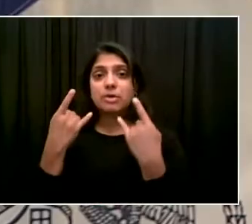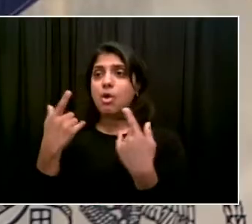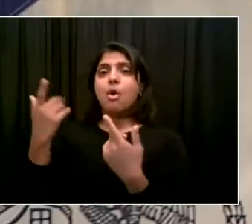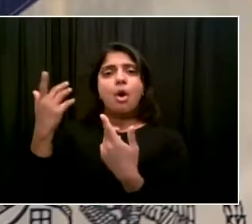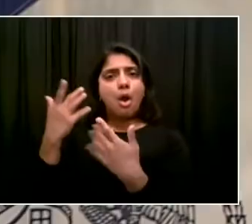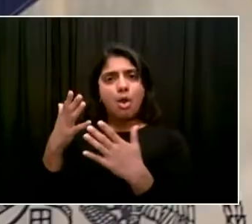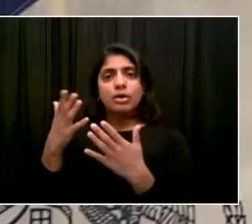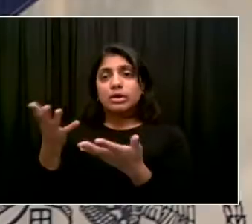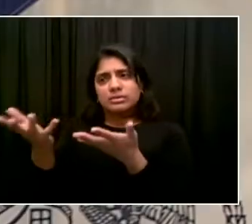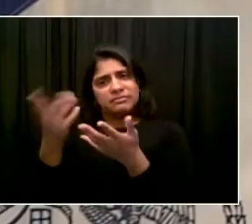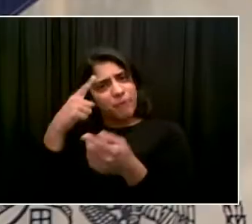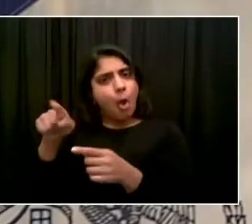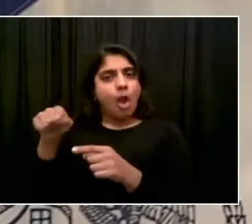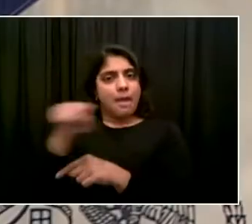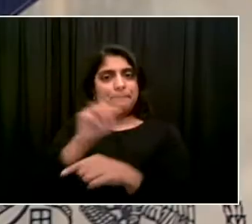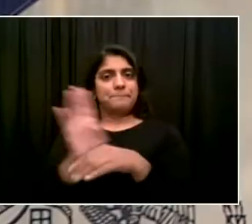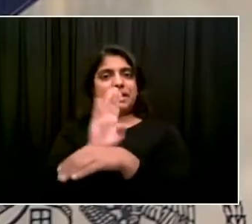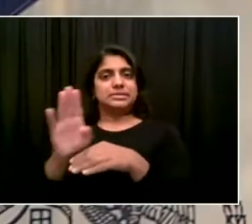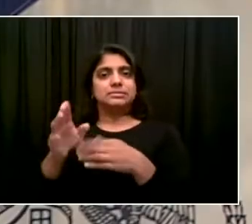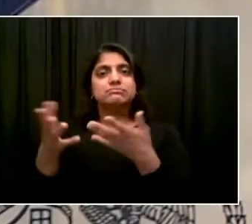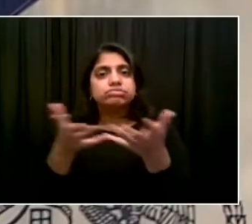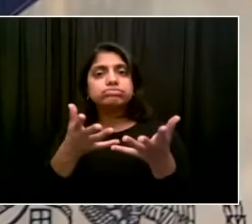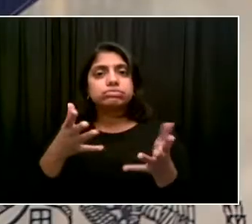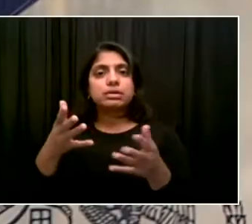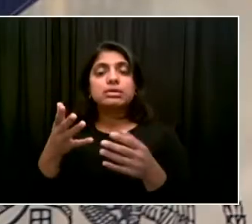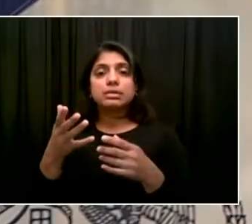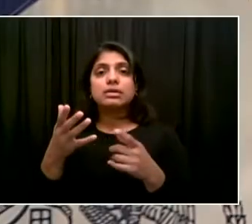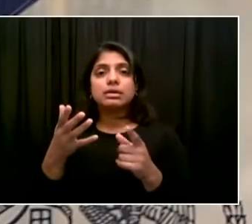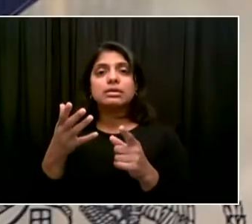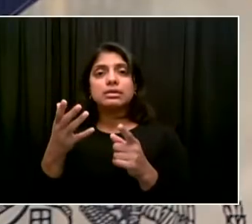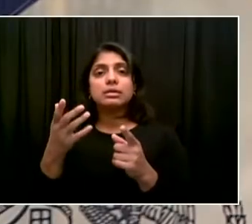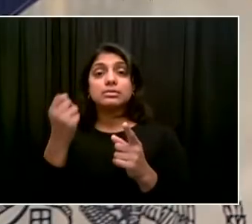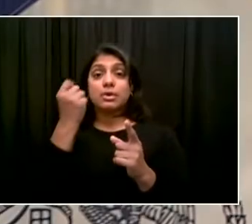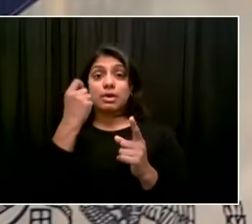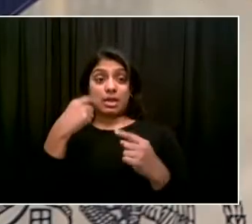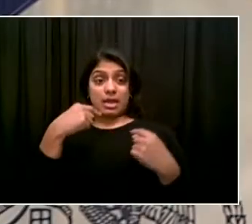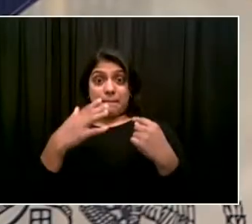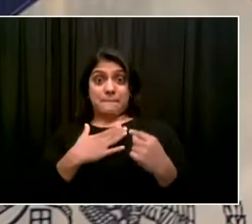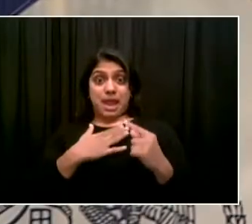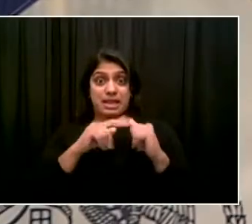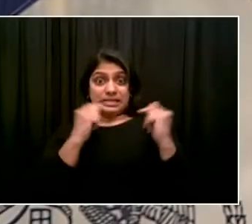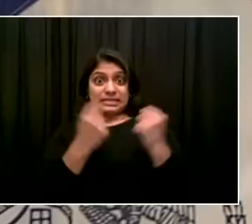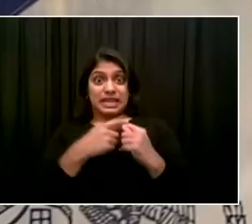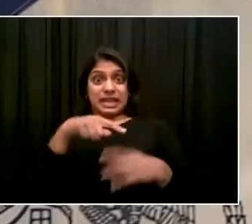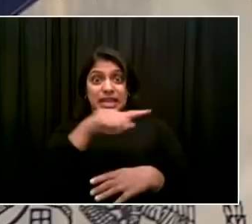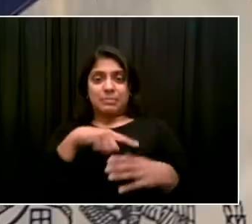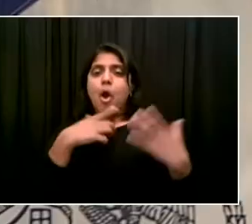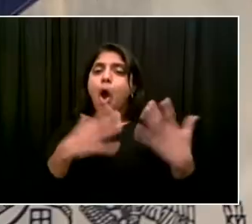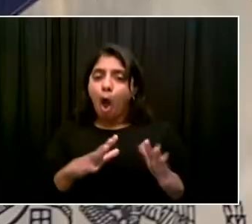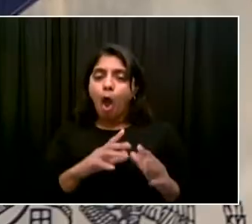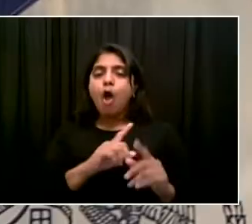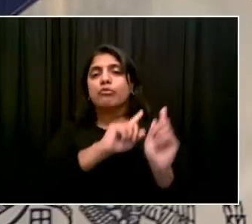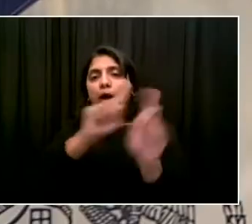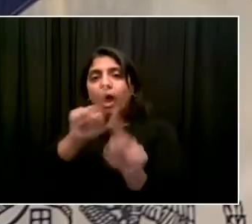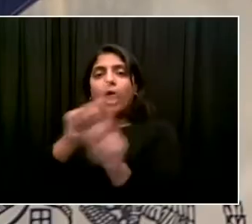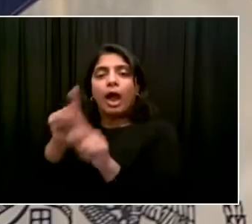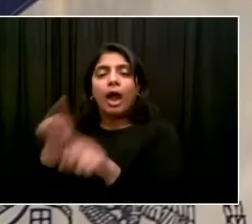OF COURSE WE ARE WORKING WITH IS THIS IS ON THAT. OUR TEAMS ARE OUT IN EDUCANGTI ANMD AKING SURE